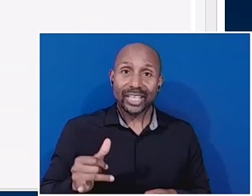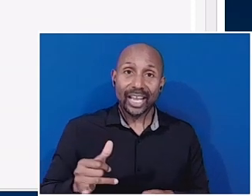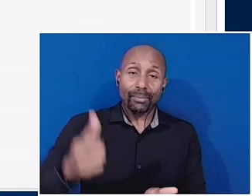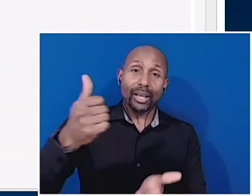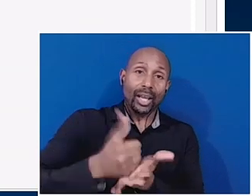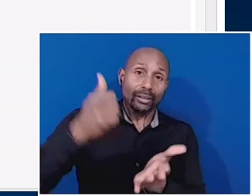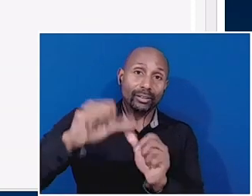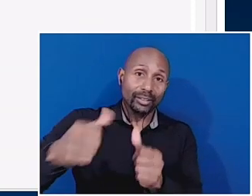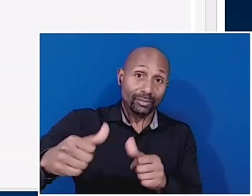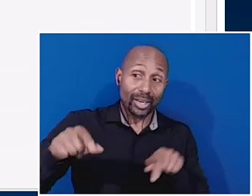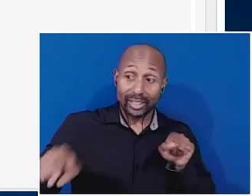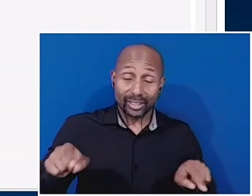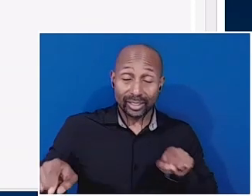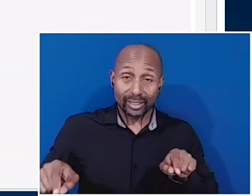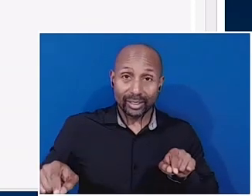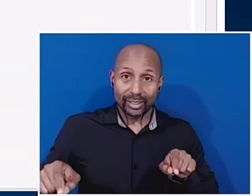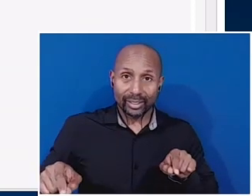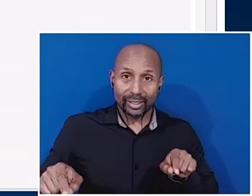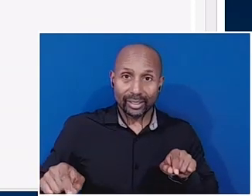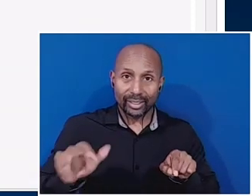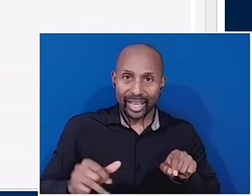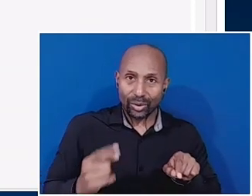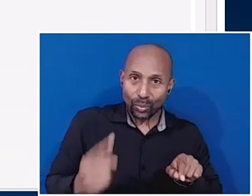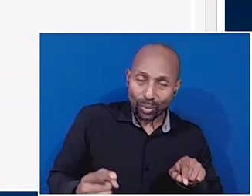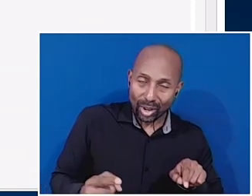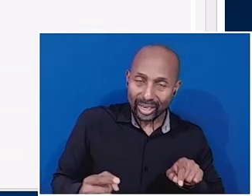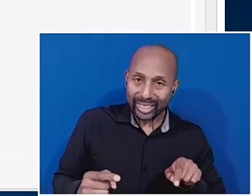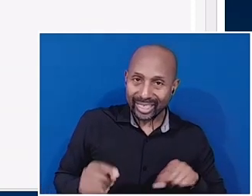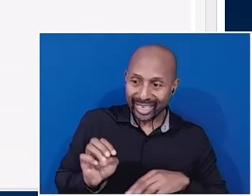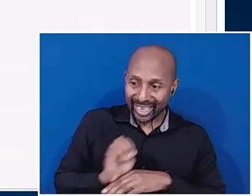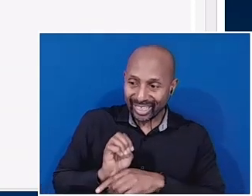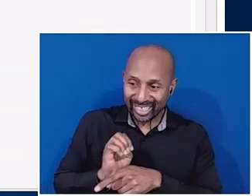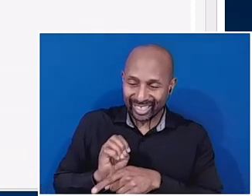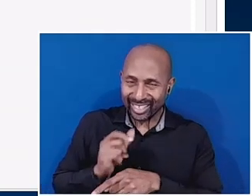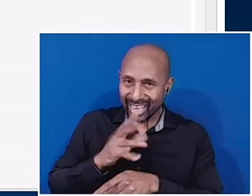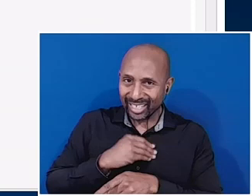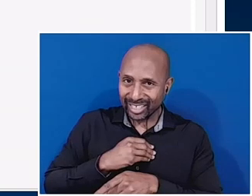disparity, that one entity doesn't accept the other- the other entity's credits